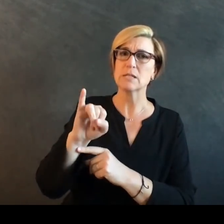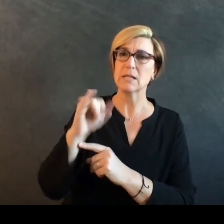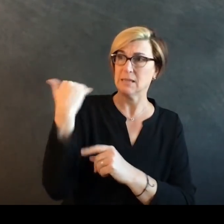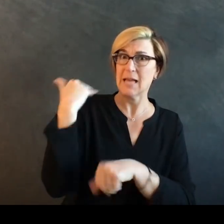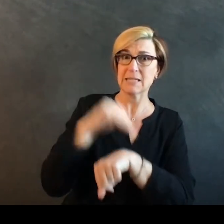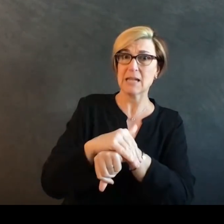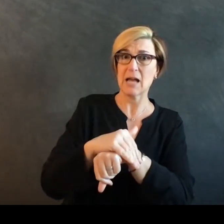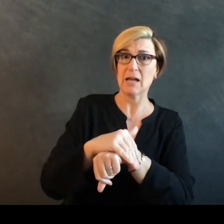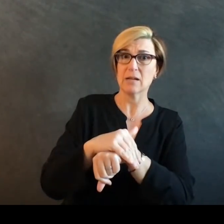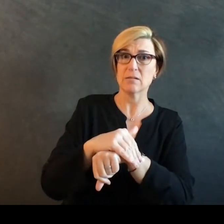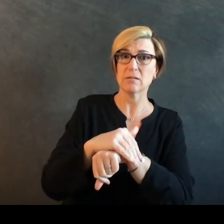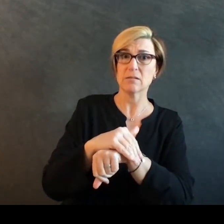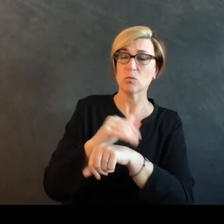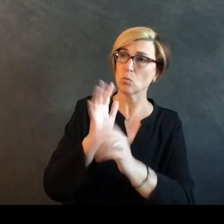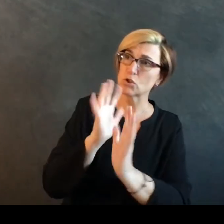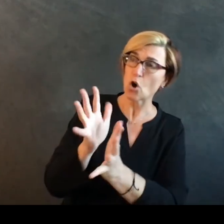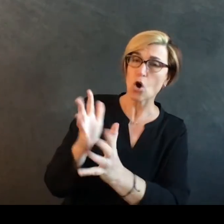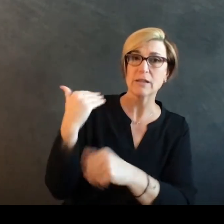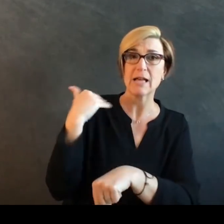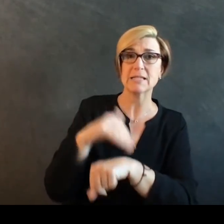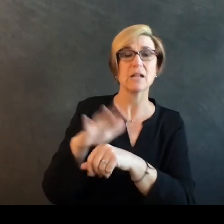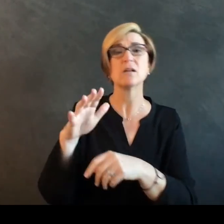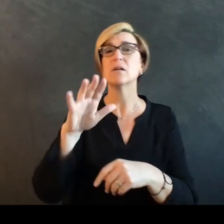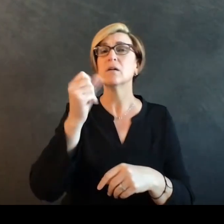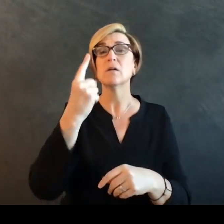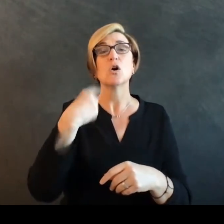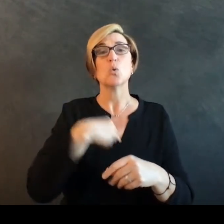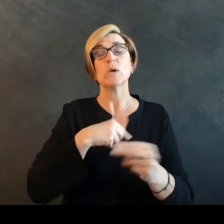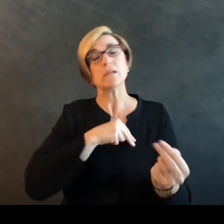something that was highly negotiated between the Republicans and the